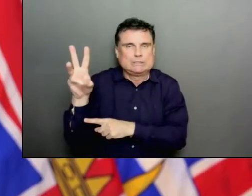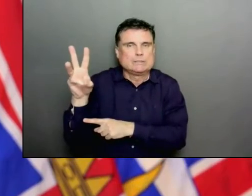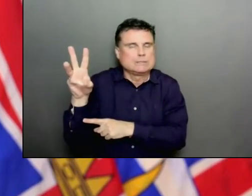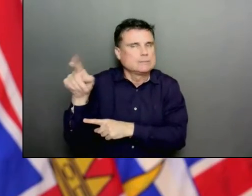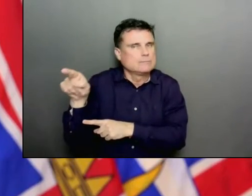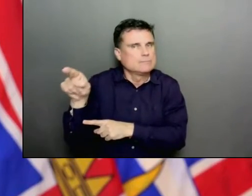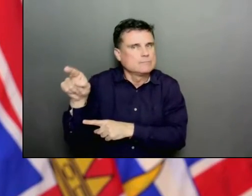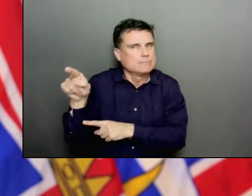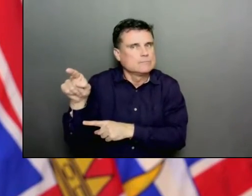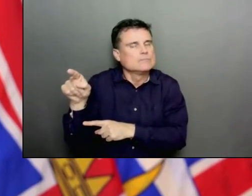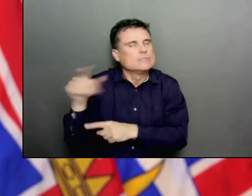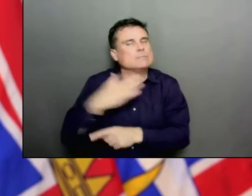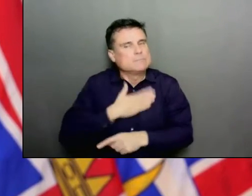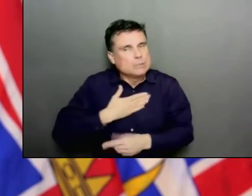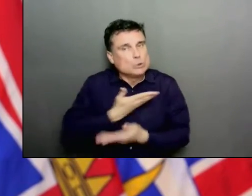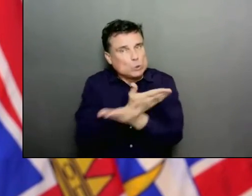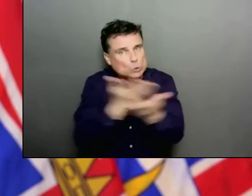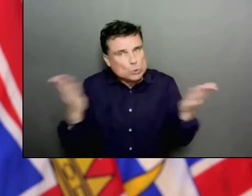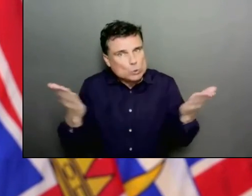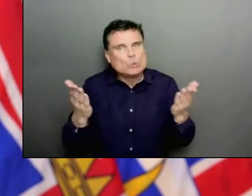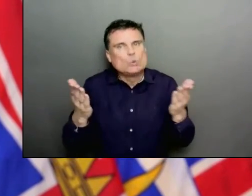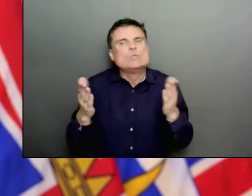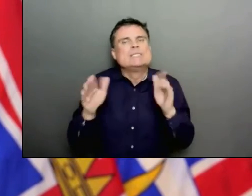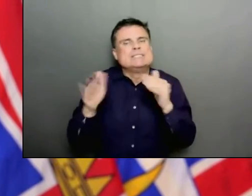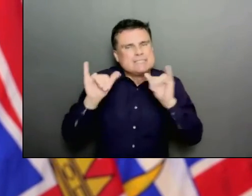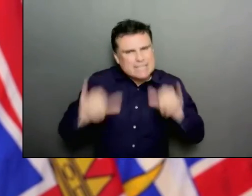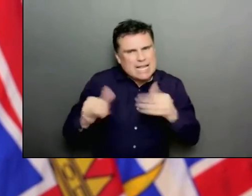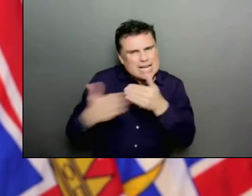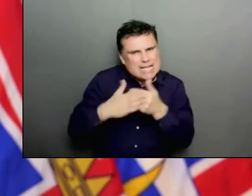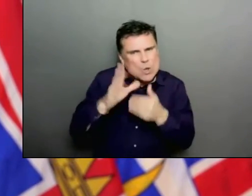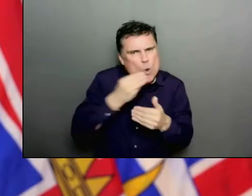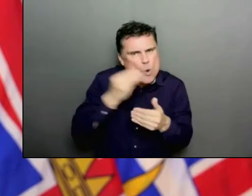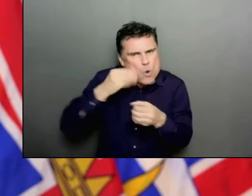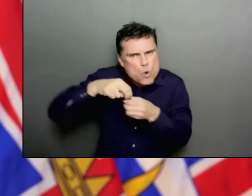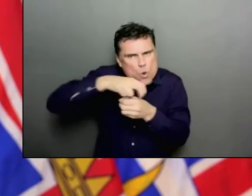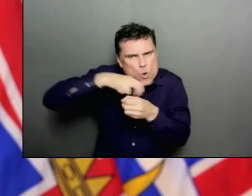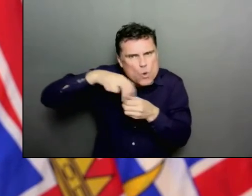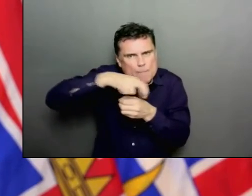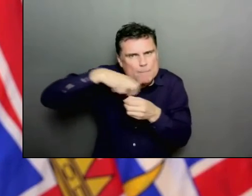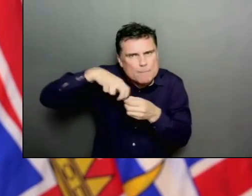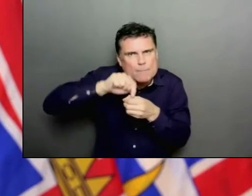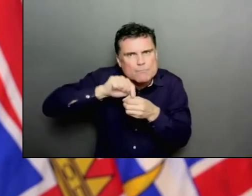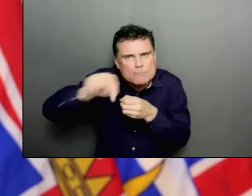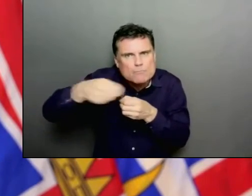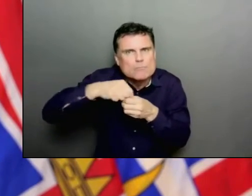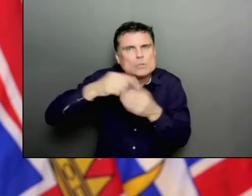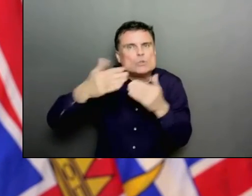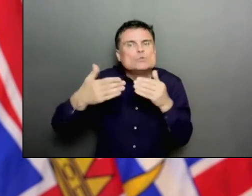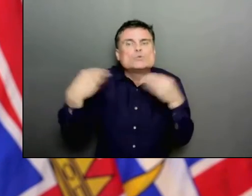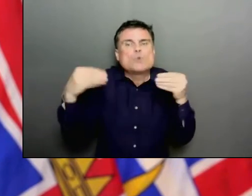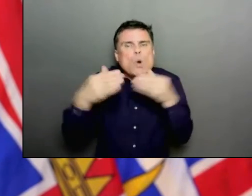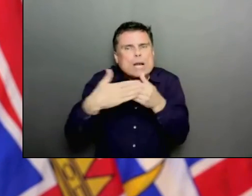need to ensure capacity limits meet the requirements of the orders, that one-way paths are followed, that